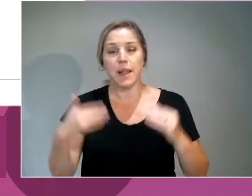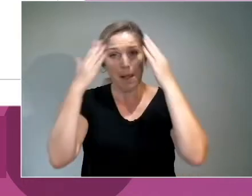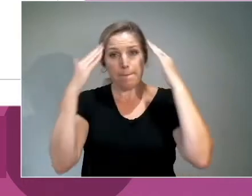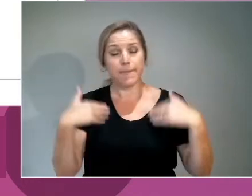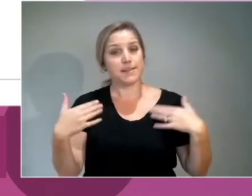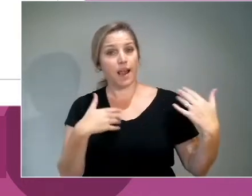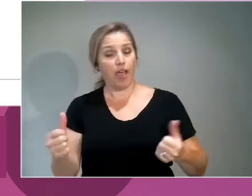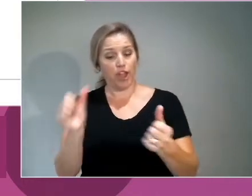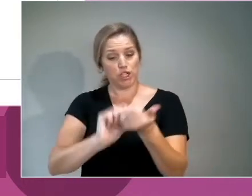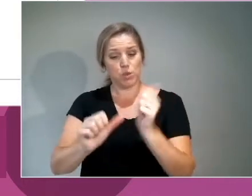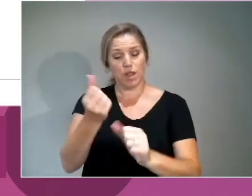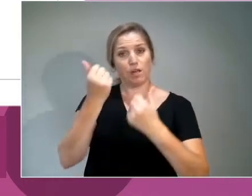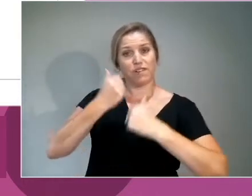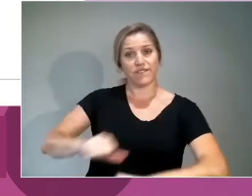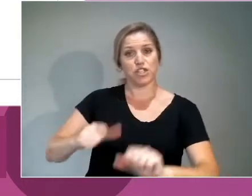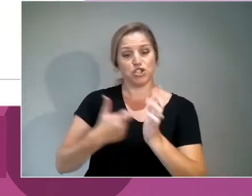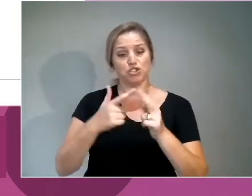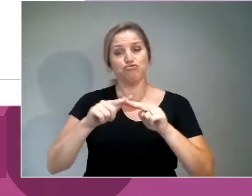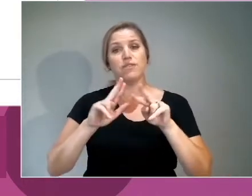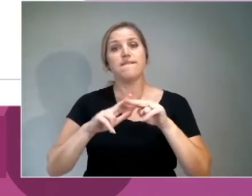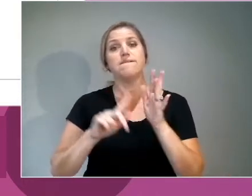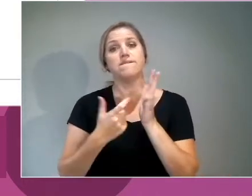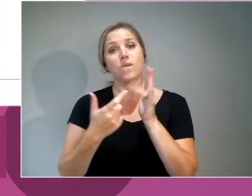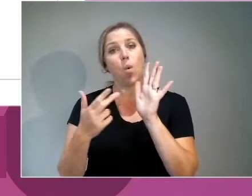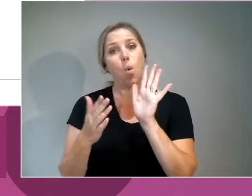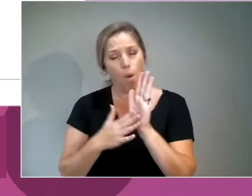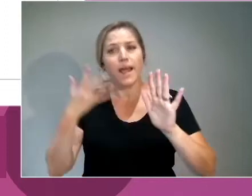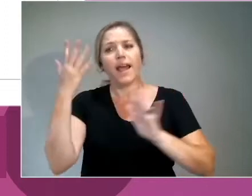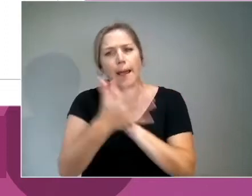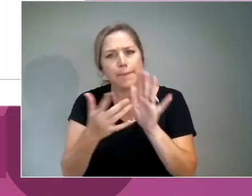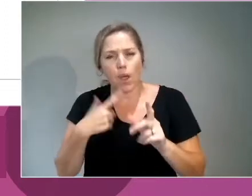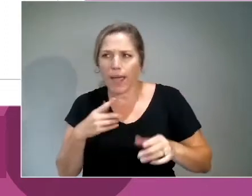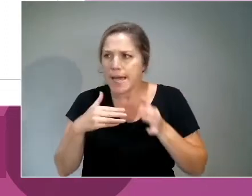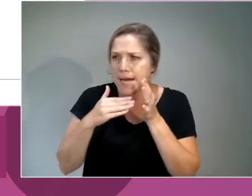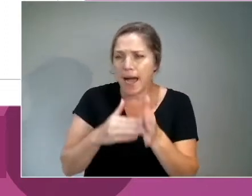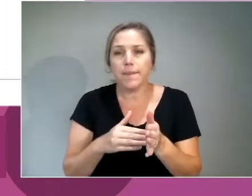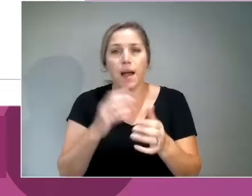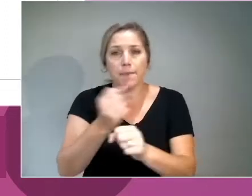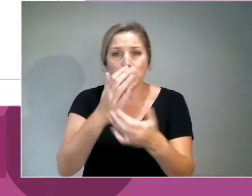it's about ensuring that all Australians have equal access to mental health, treatment, support.